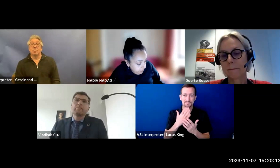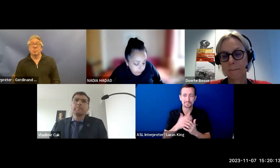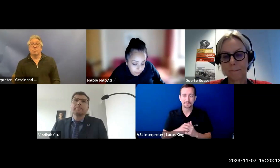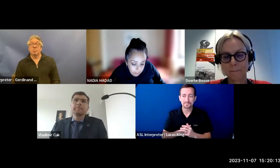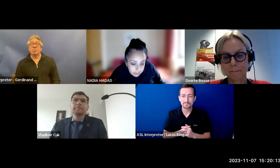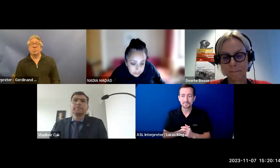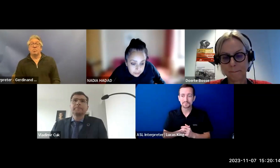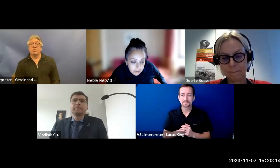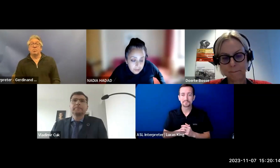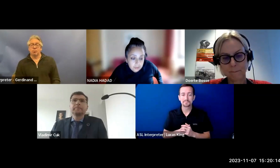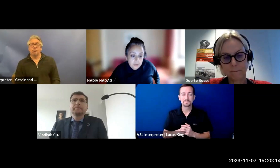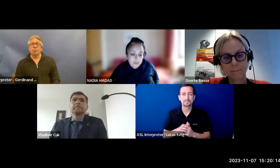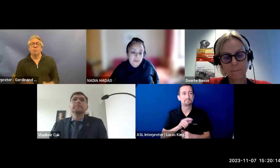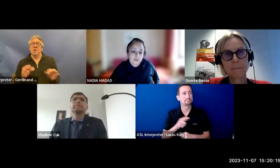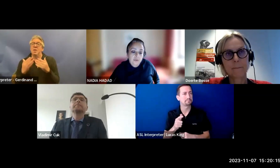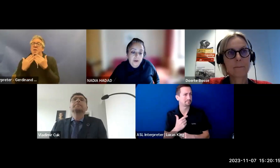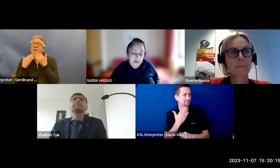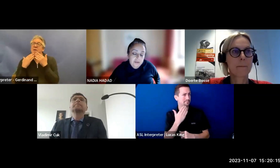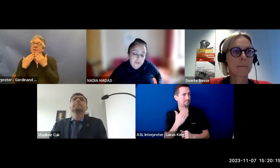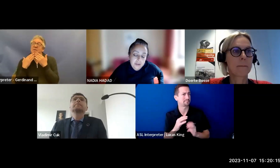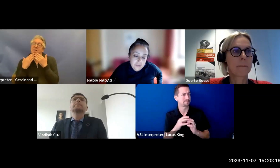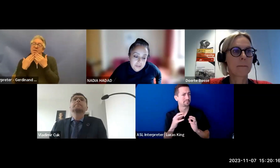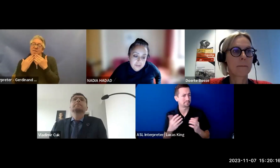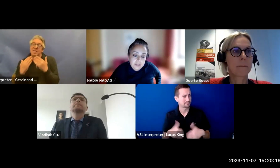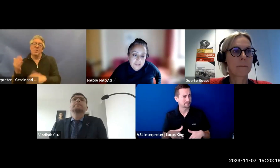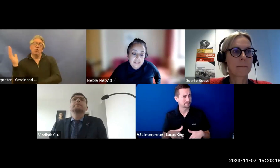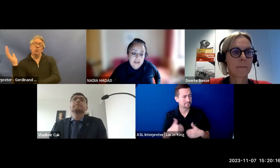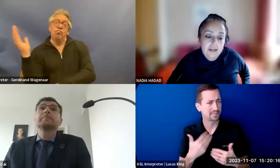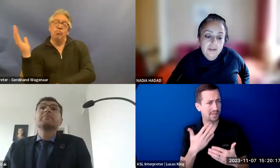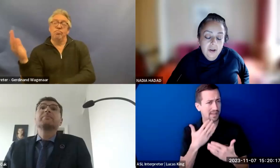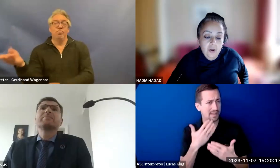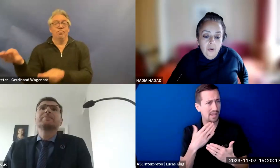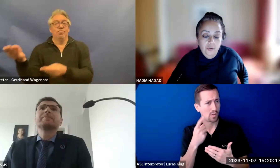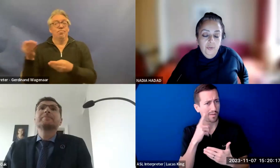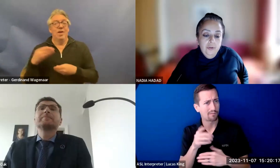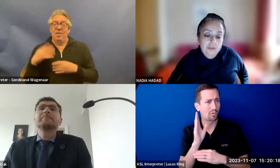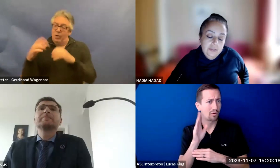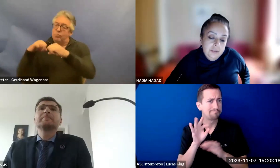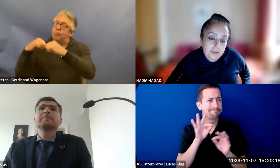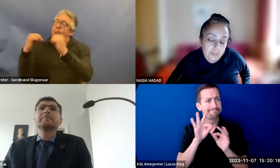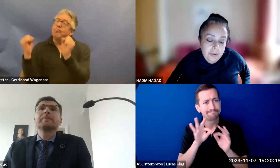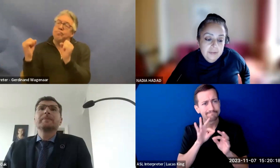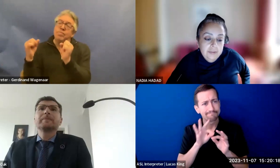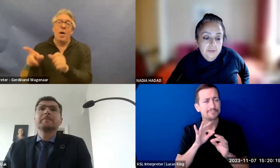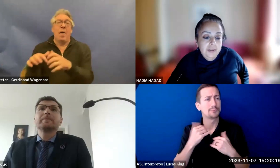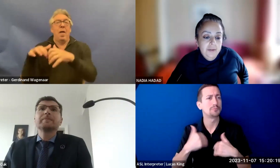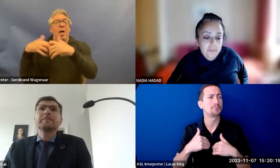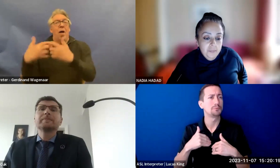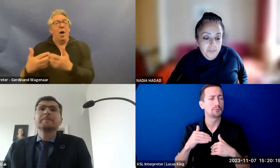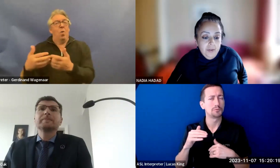Thank you, Doerte, for giving us an insight on the role that DG-INTPA is doing.